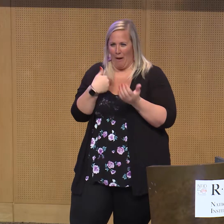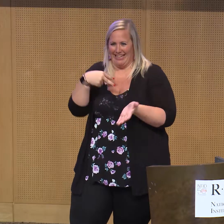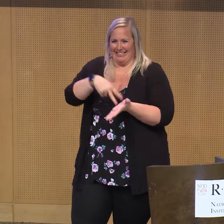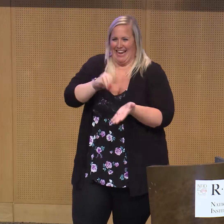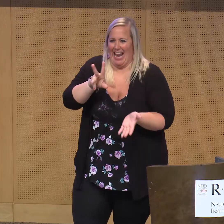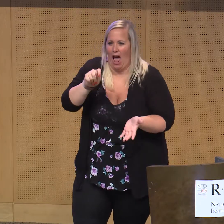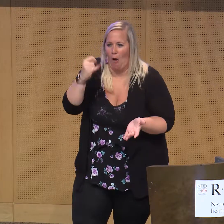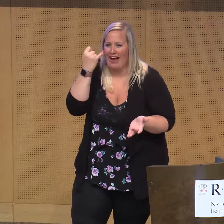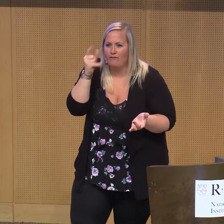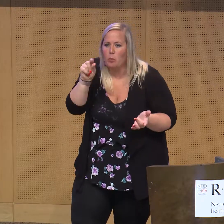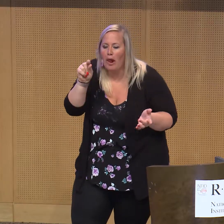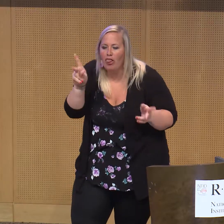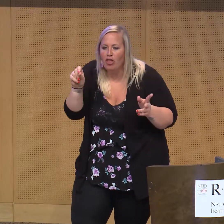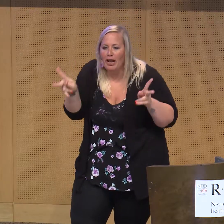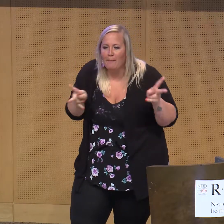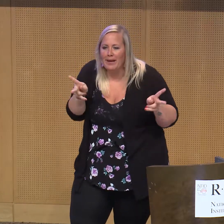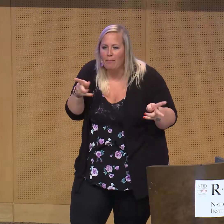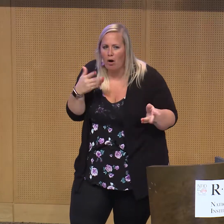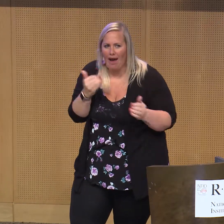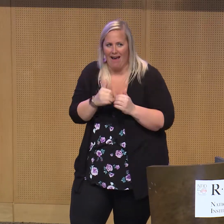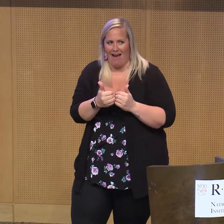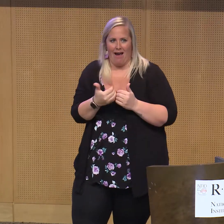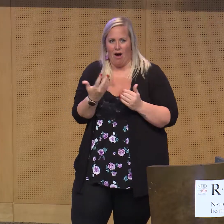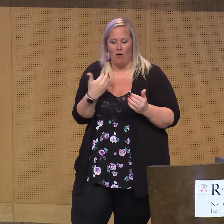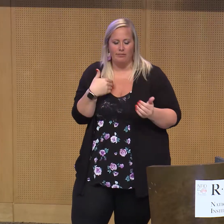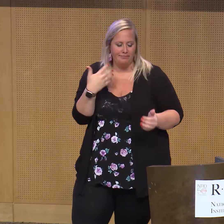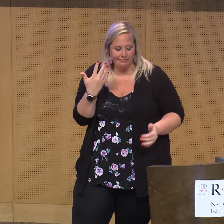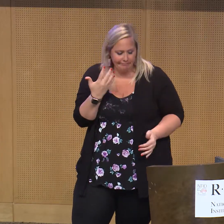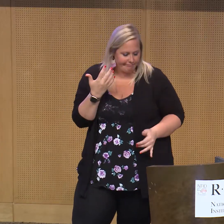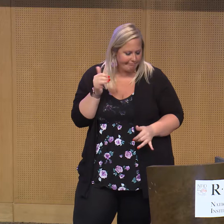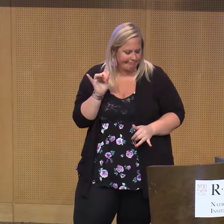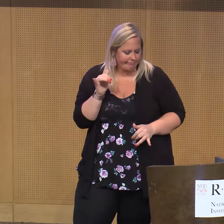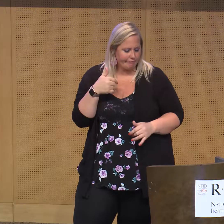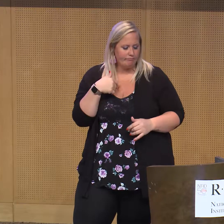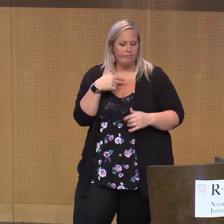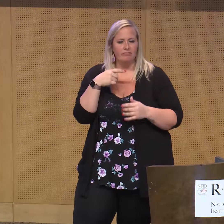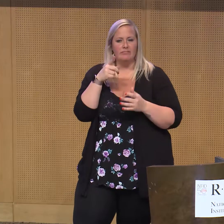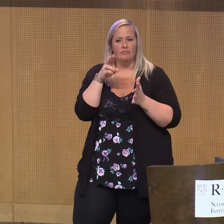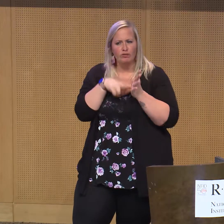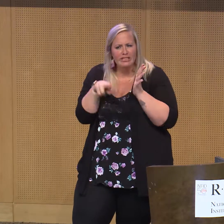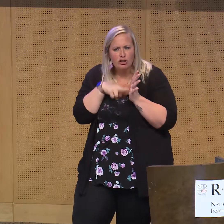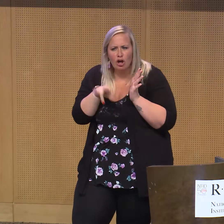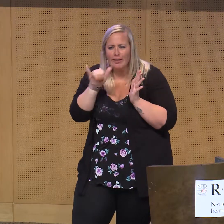that they were lining up to interview, but I knew I had to stand out either way.